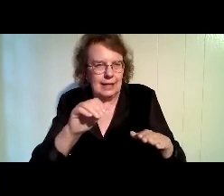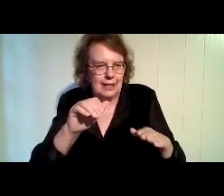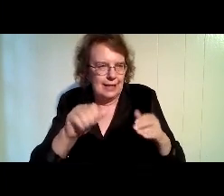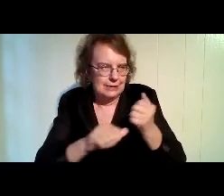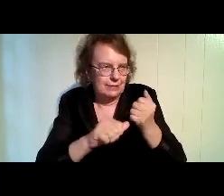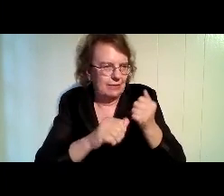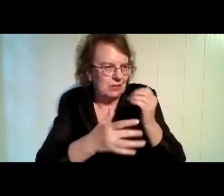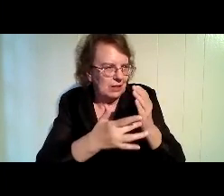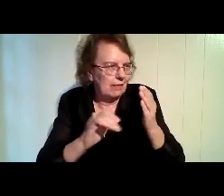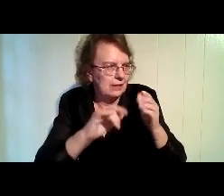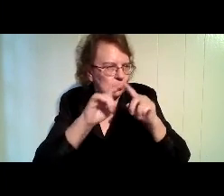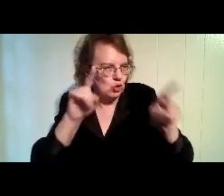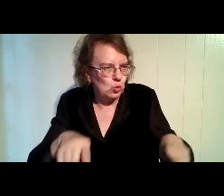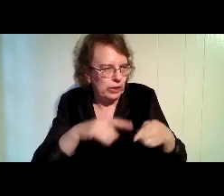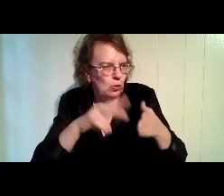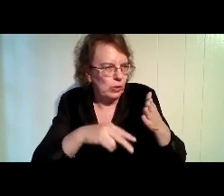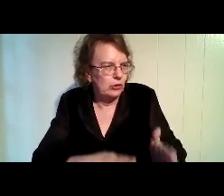something you can do with narrator or the magnifier?